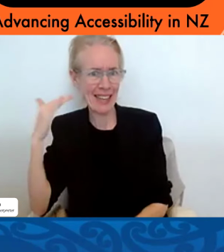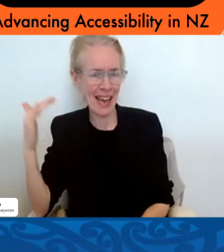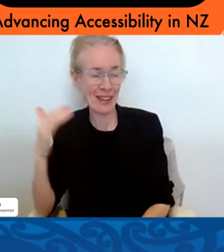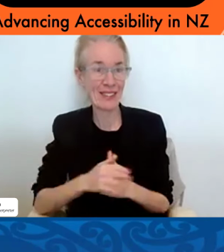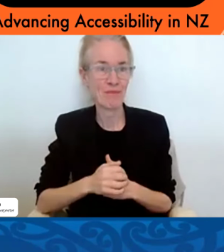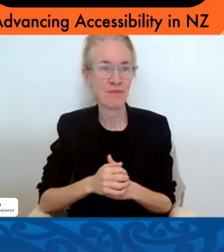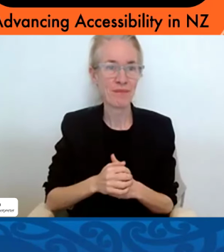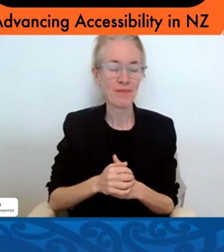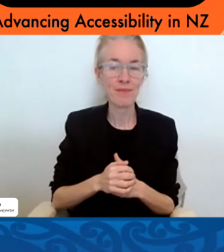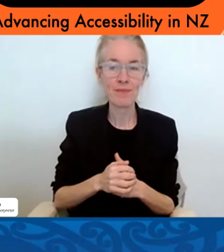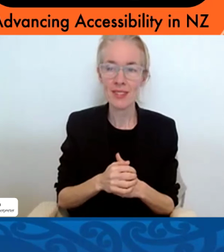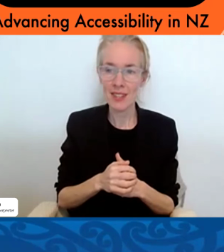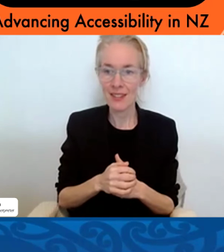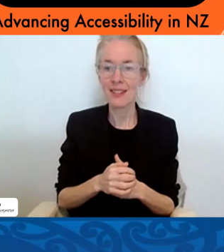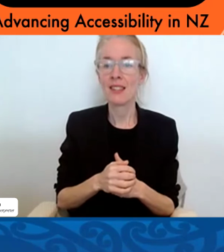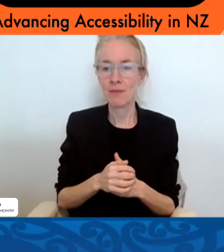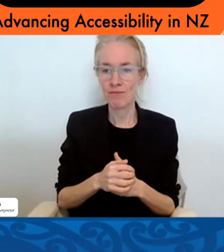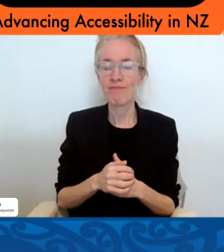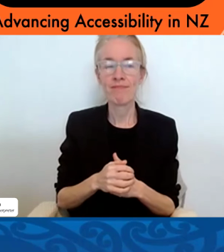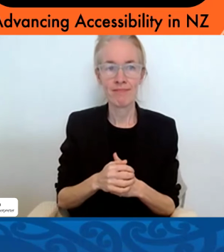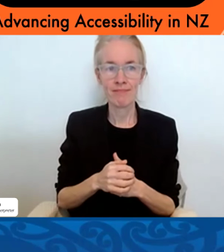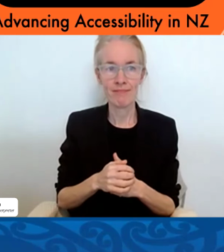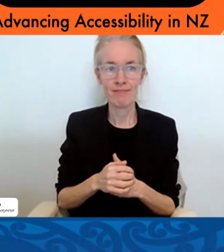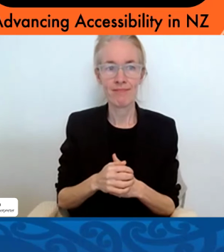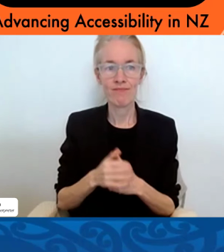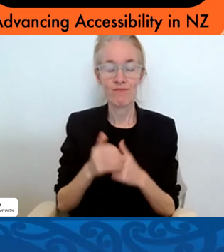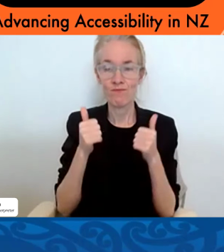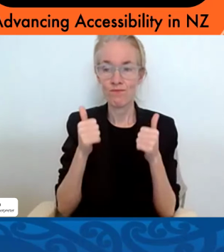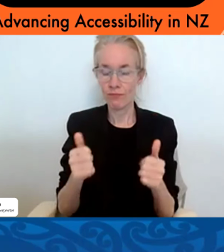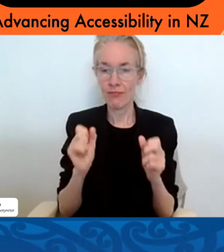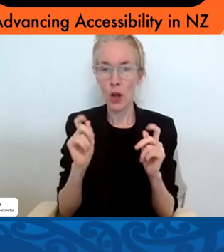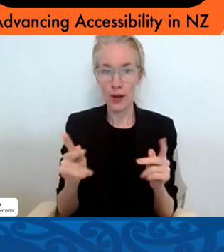that, we'll need to deal with that being typed in. We've got -- "There